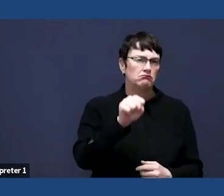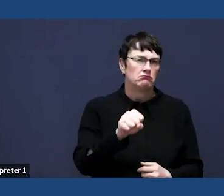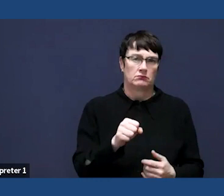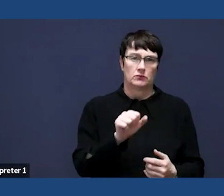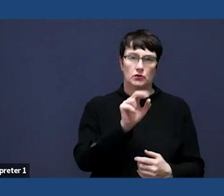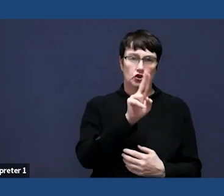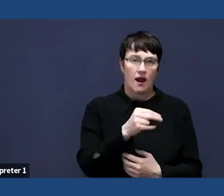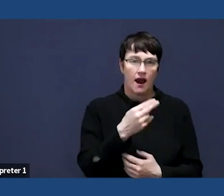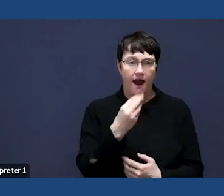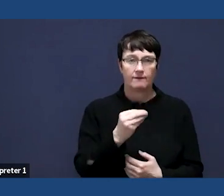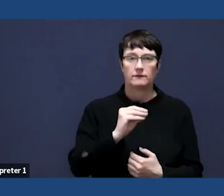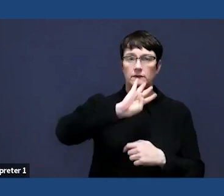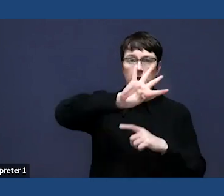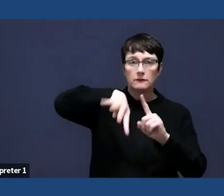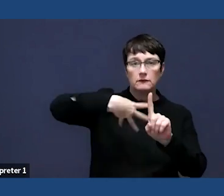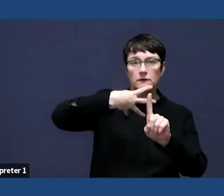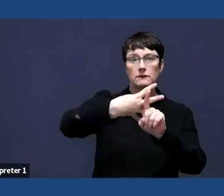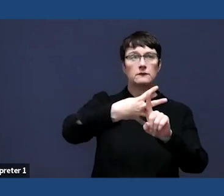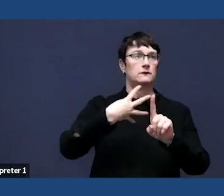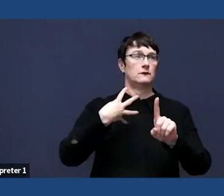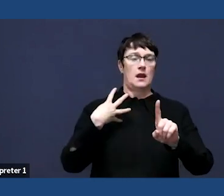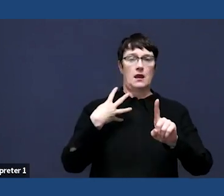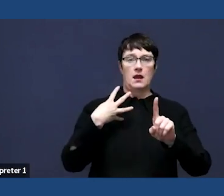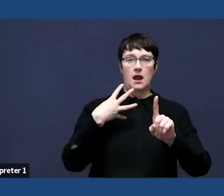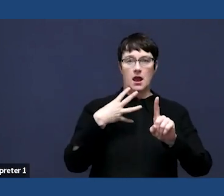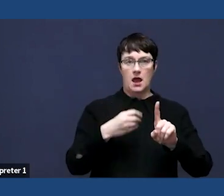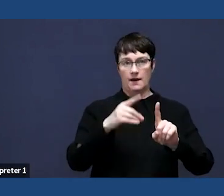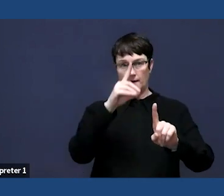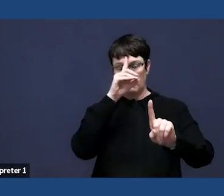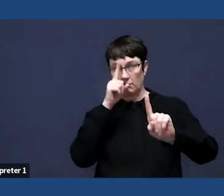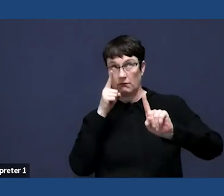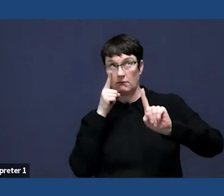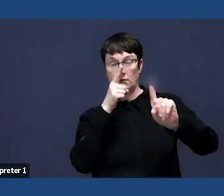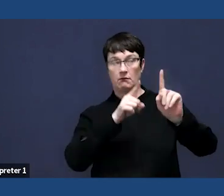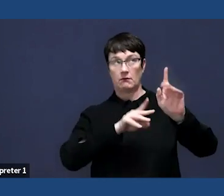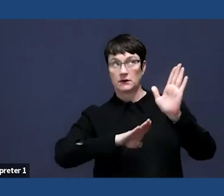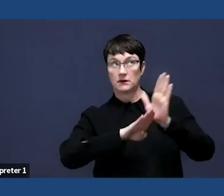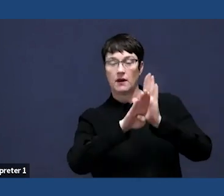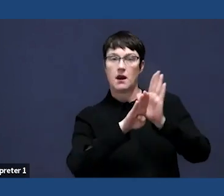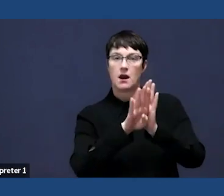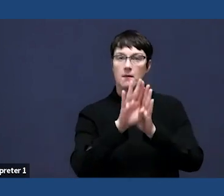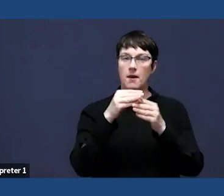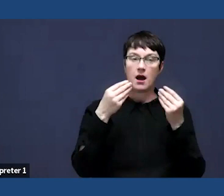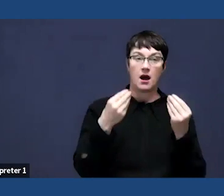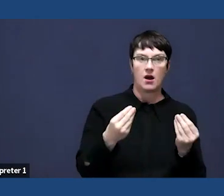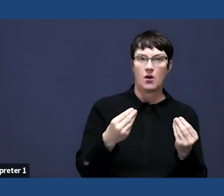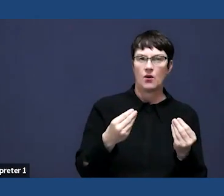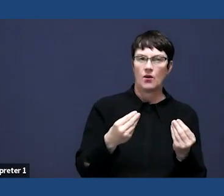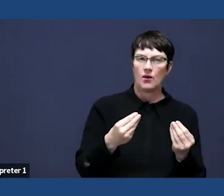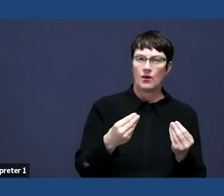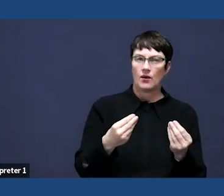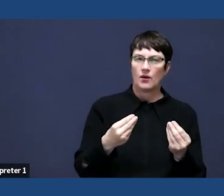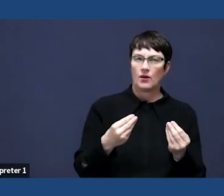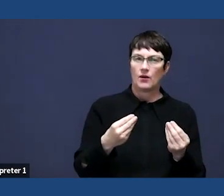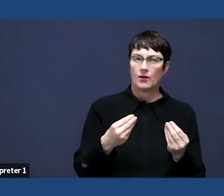who are not part of the thinking process. That's a severe issue.